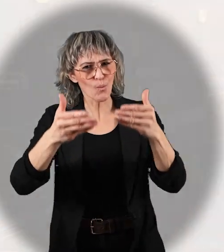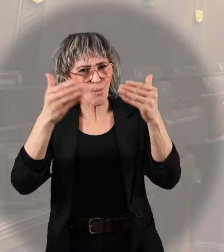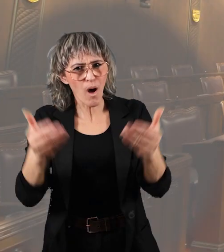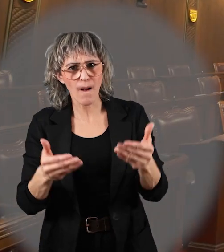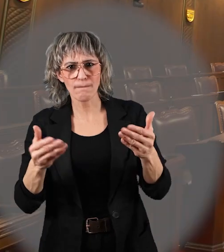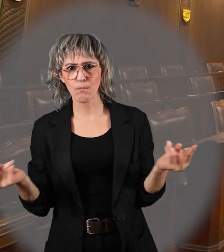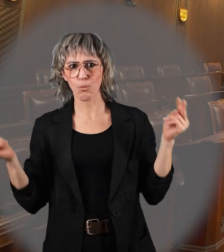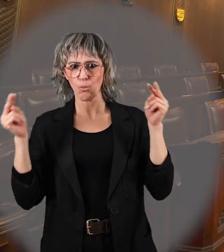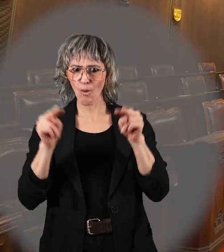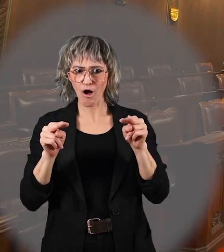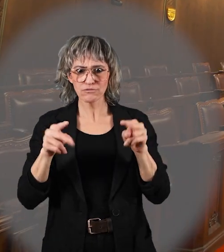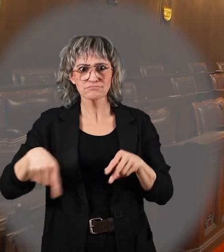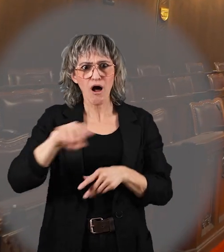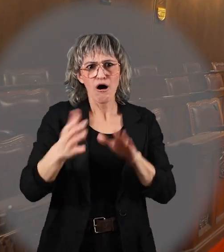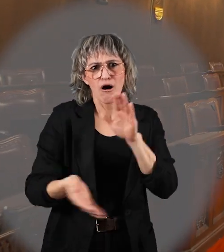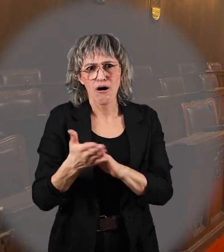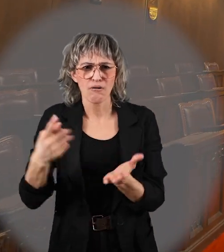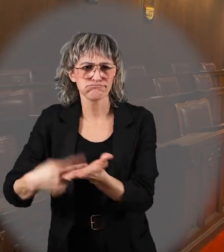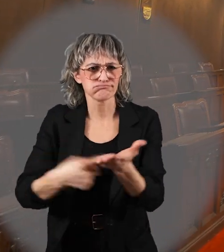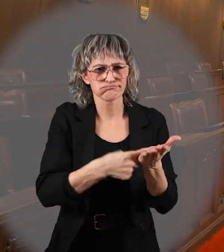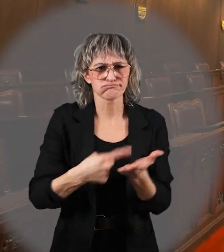Inside the Chamber, Canada's Senators examine